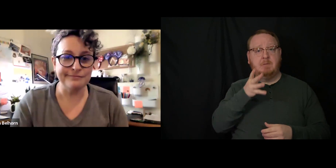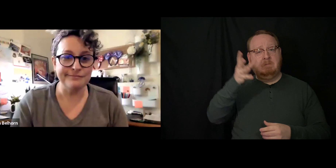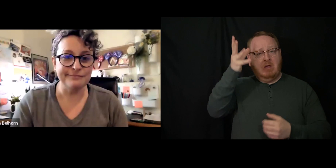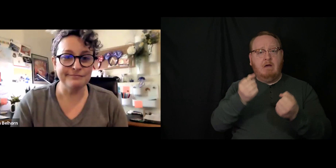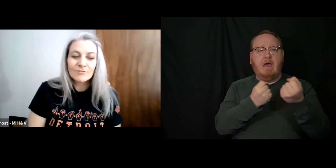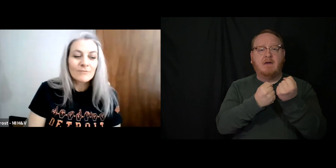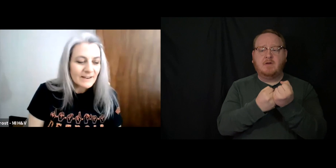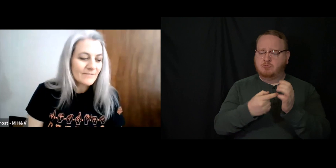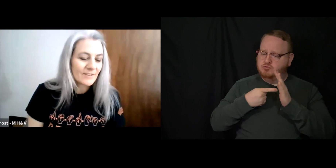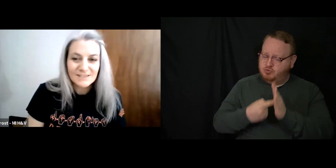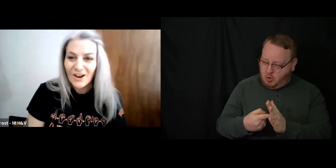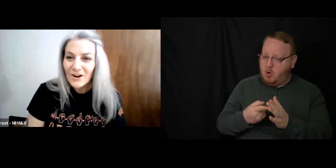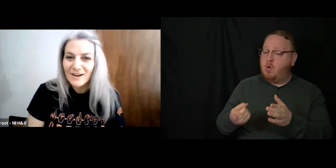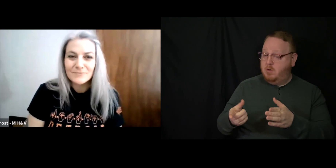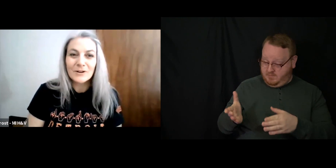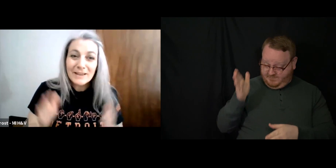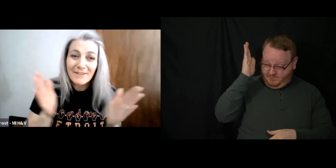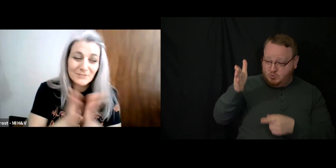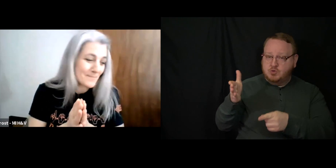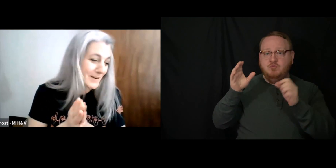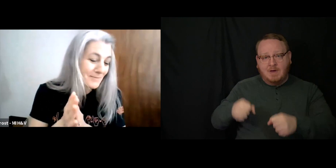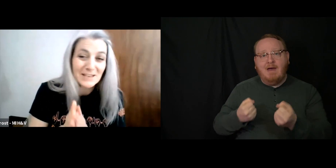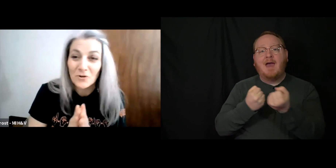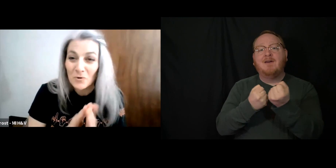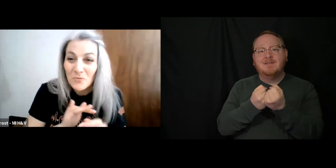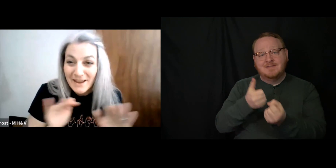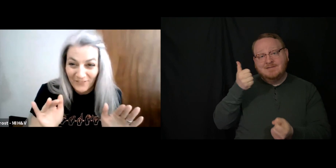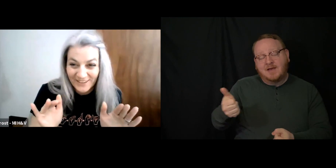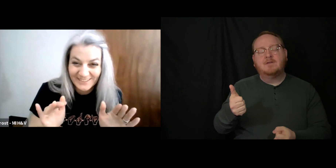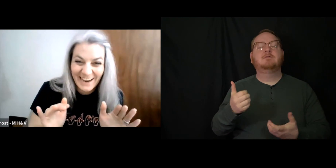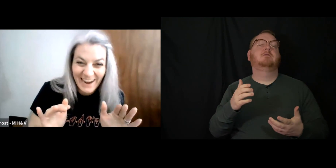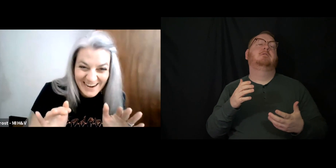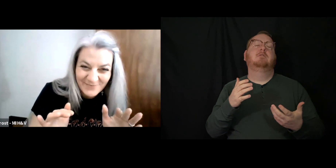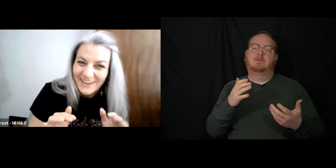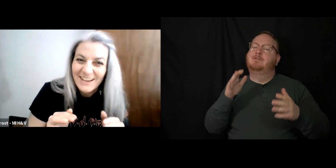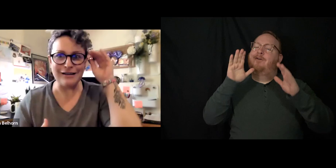Janel Frost: Absolutely. Great advice. All right. Well, we got to wrap it up because I know we're way over our time. Tabby Belhorn: We are.